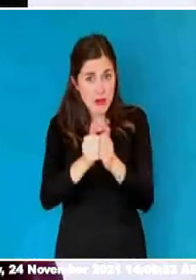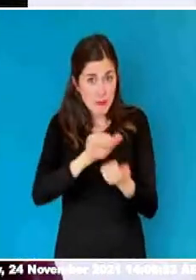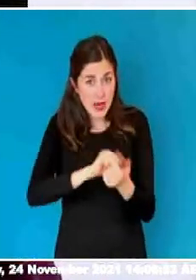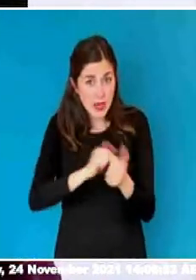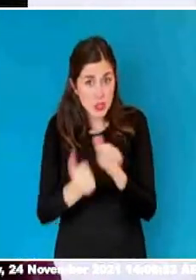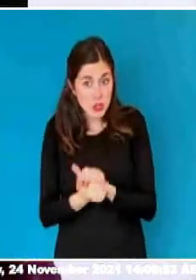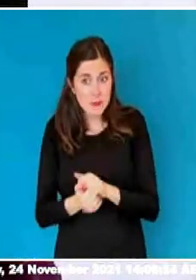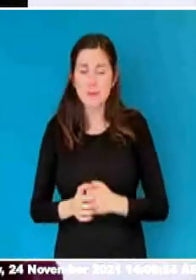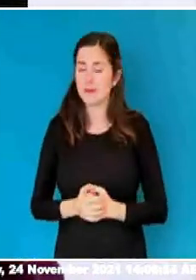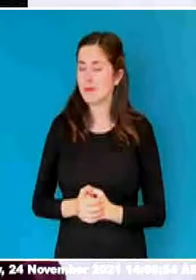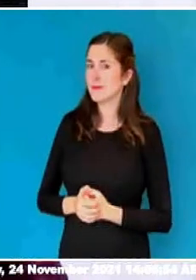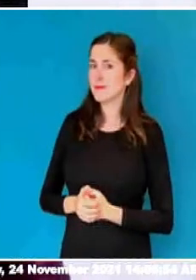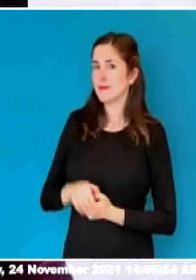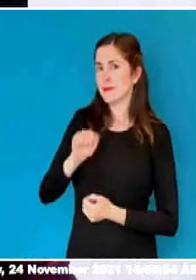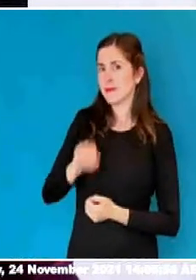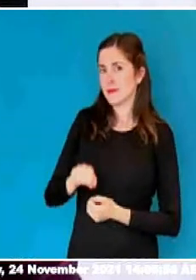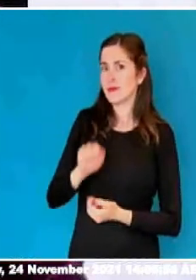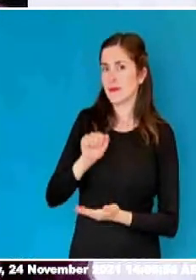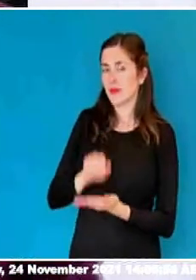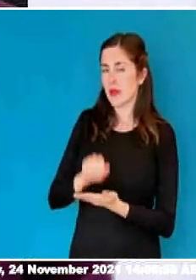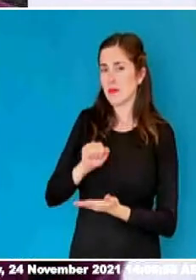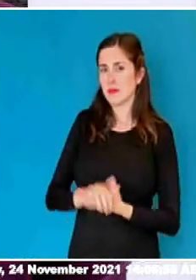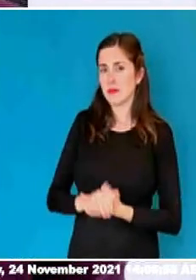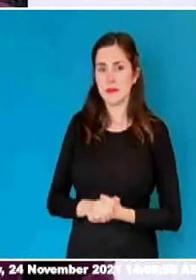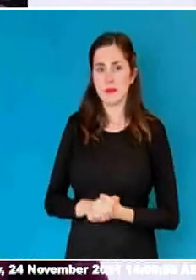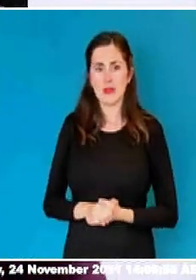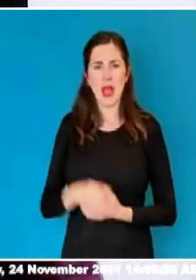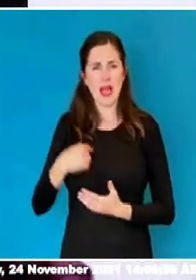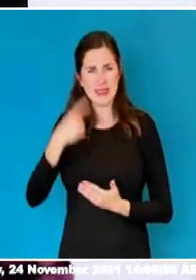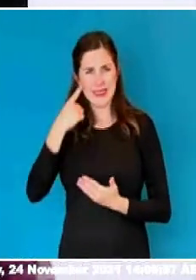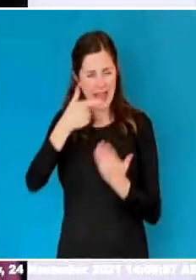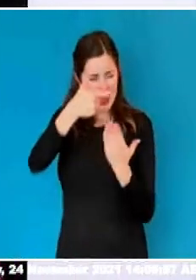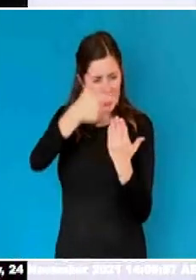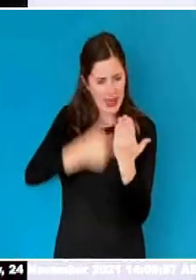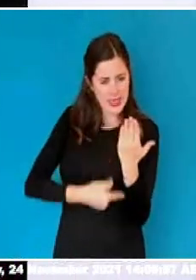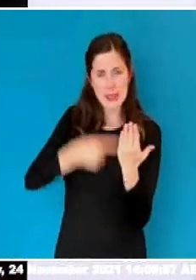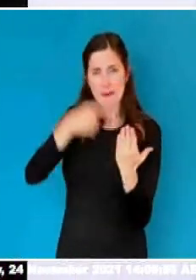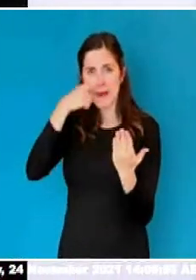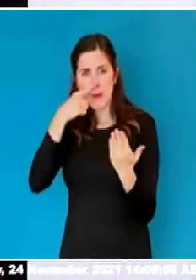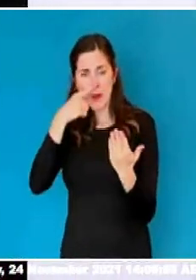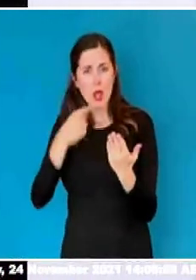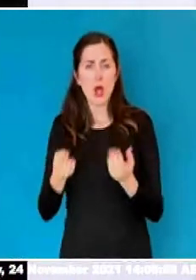Looking at the list of people involved, there is no organisation that would